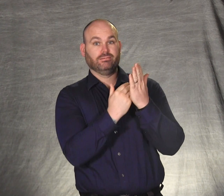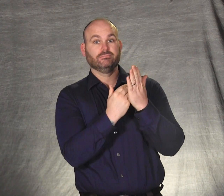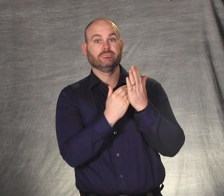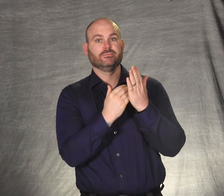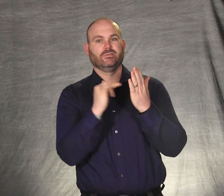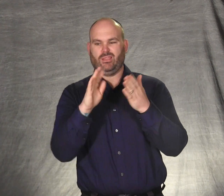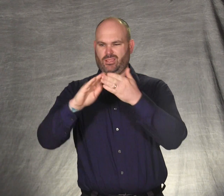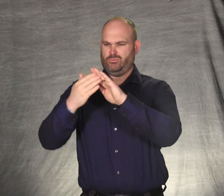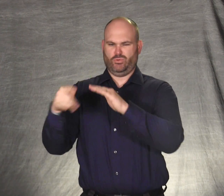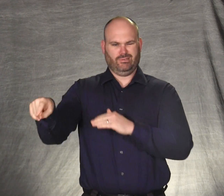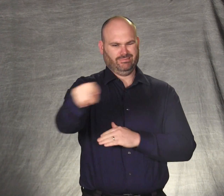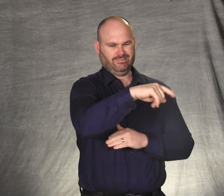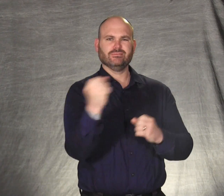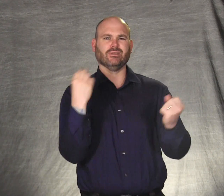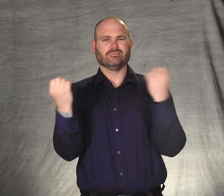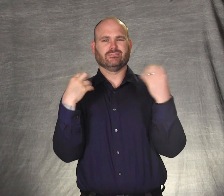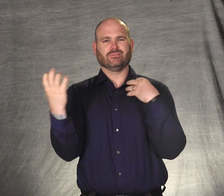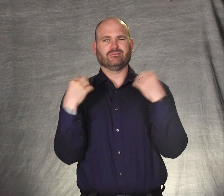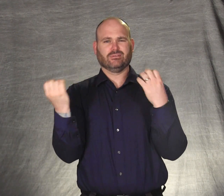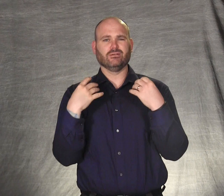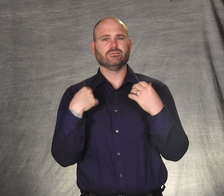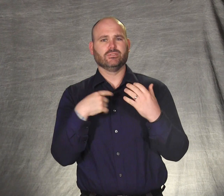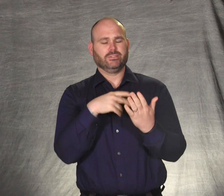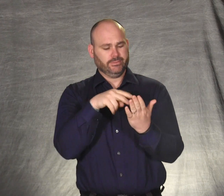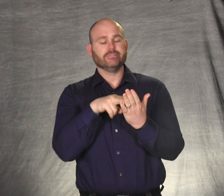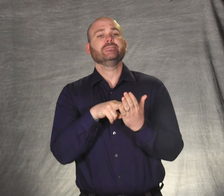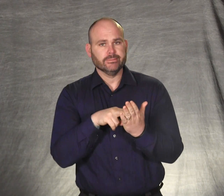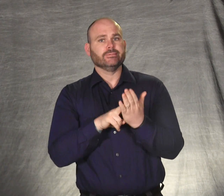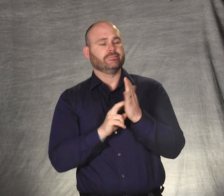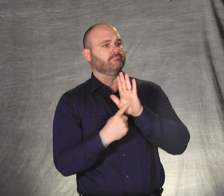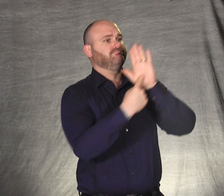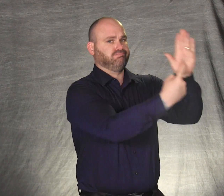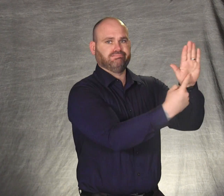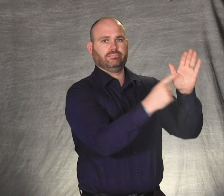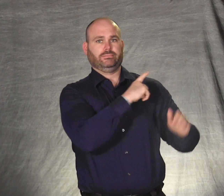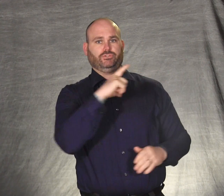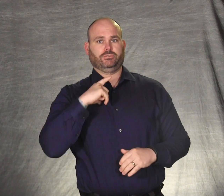comes from the community and is set by commission members.